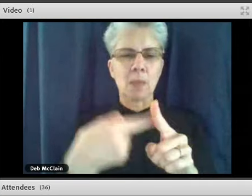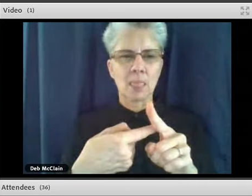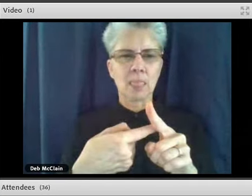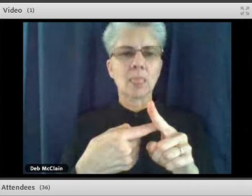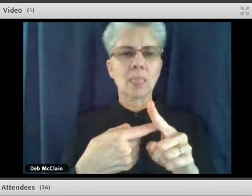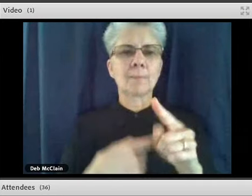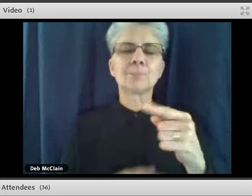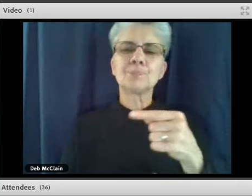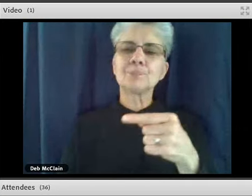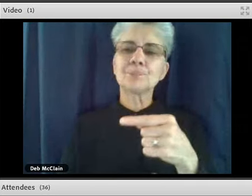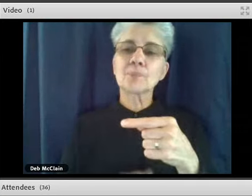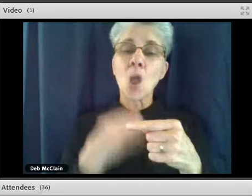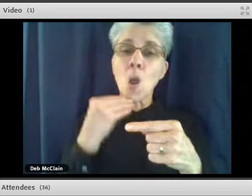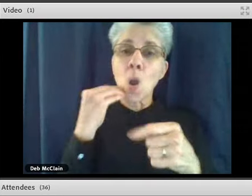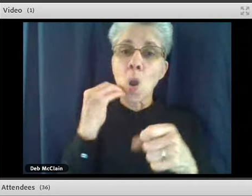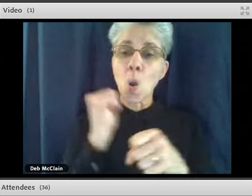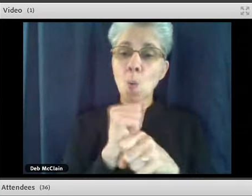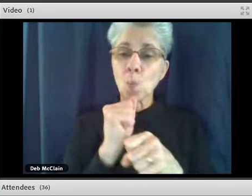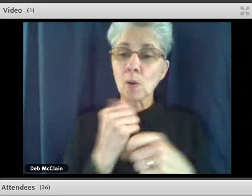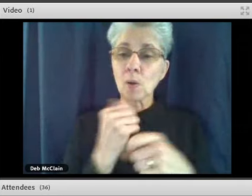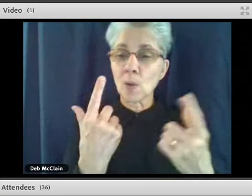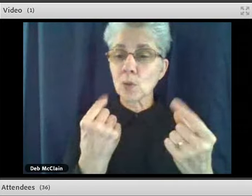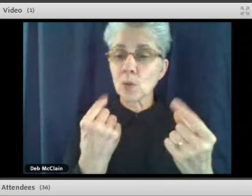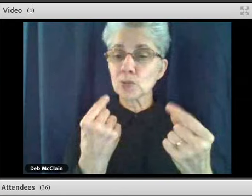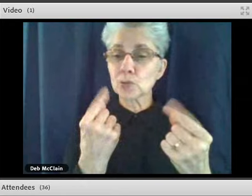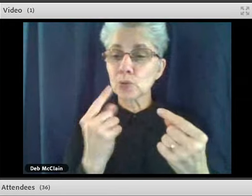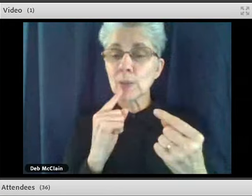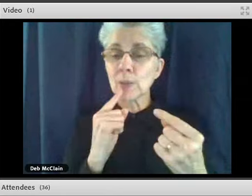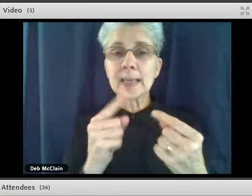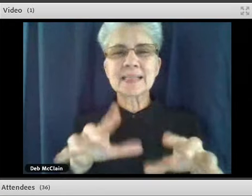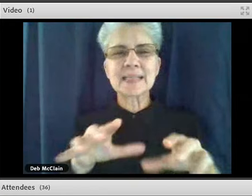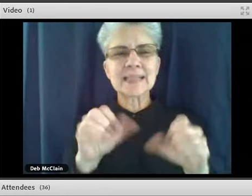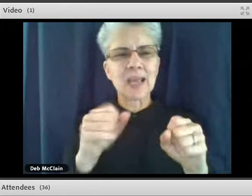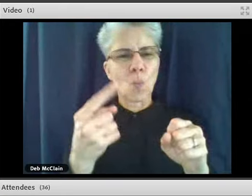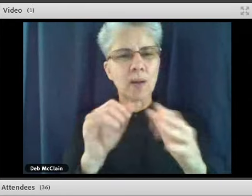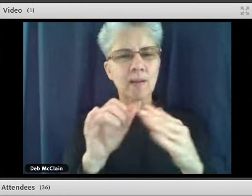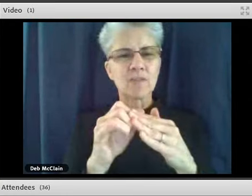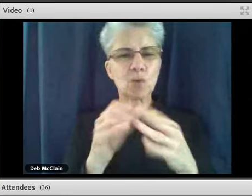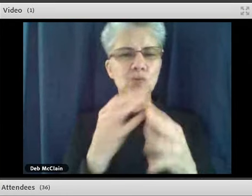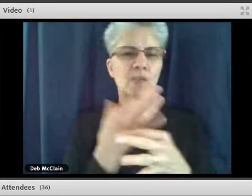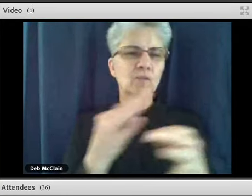But we'll talk more about those next next month. So, for homework, what I wanted you guys to do